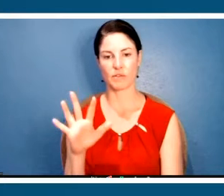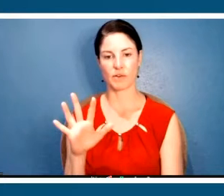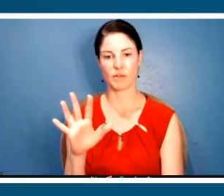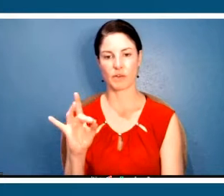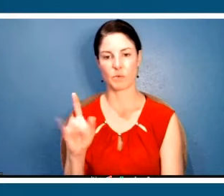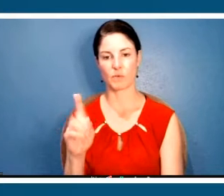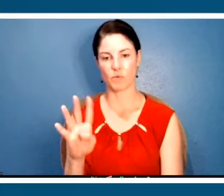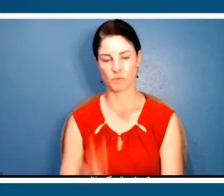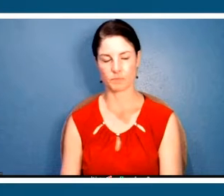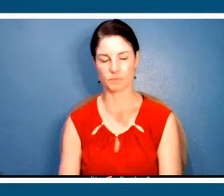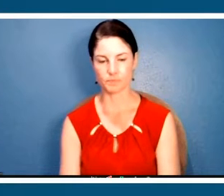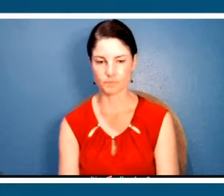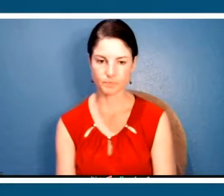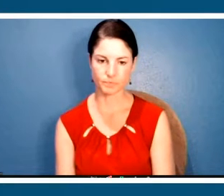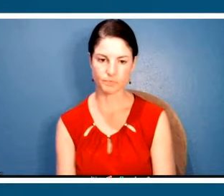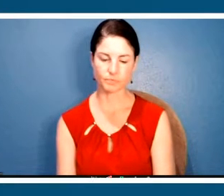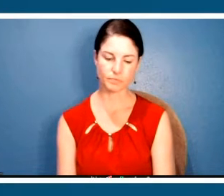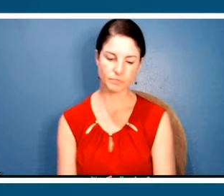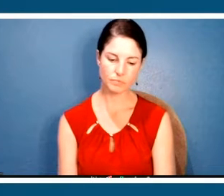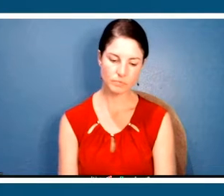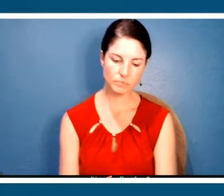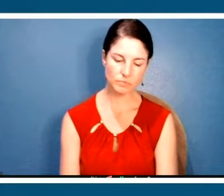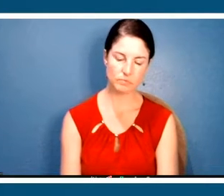SacGov: sacramento California 95814.